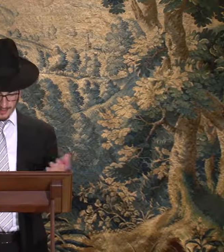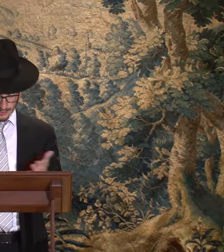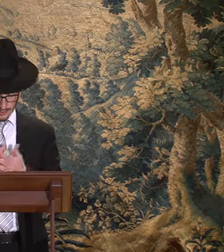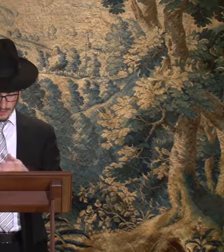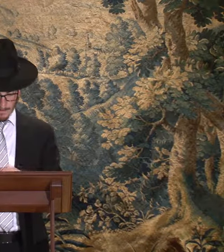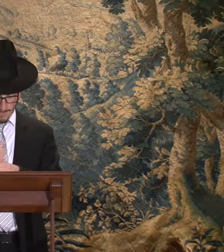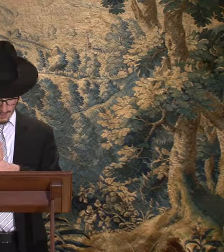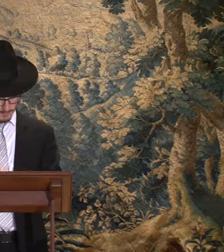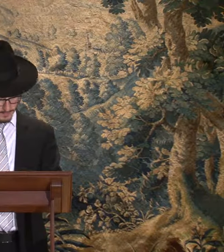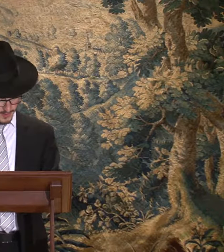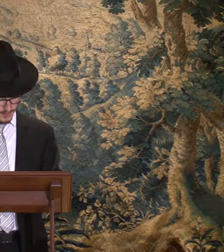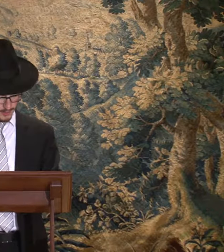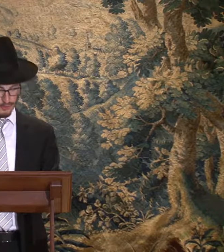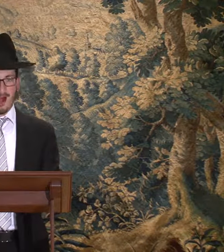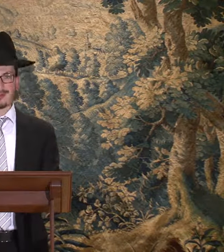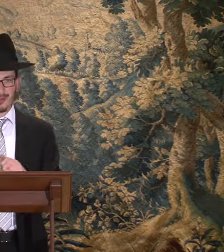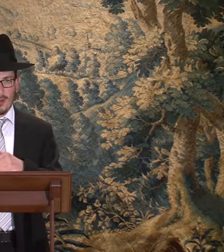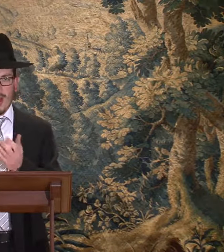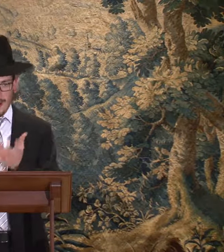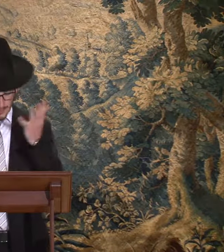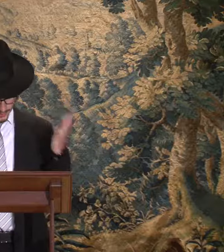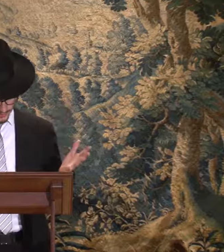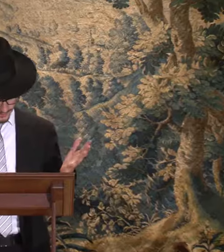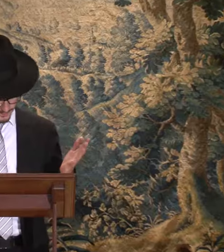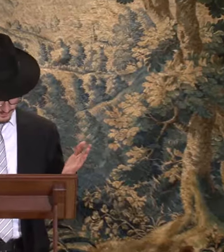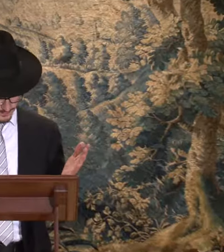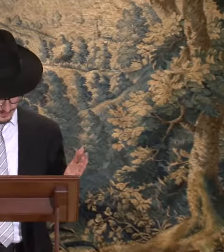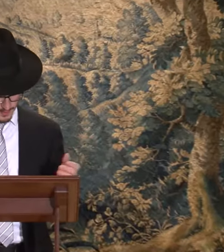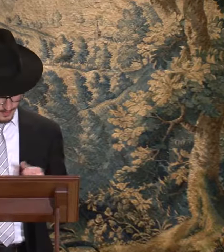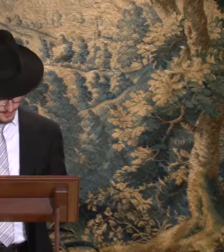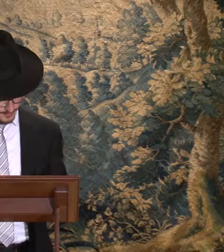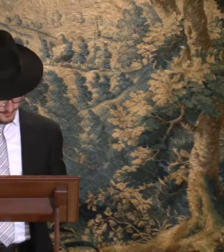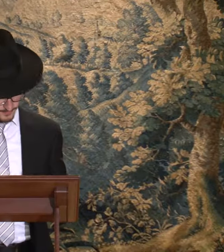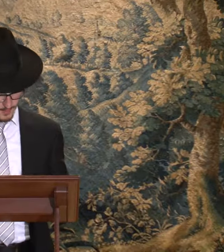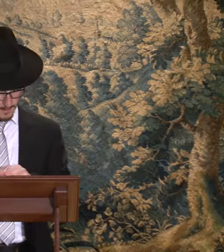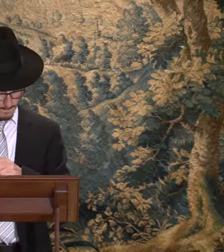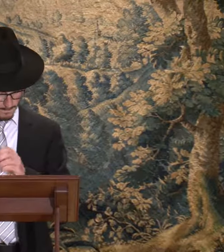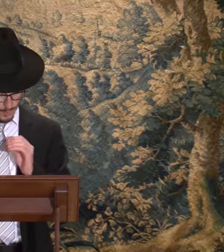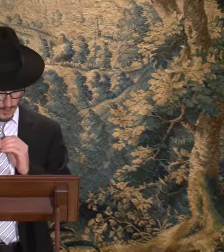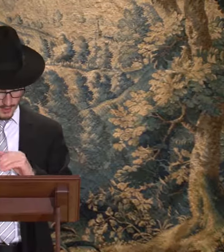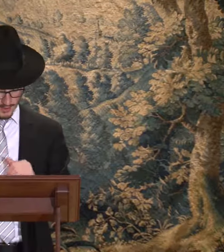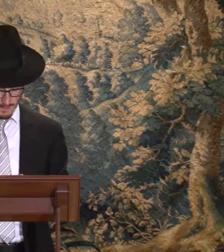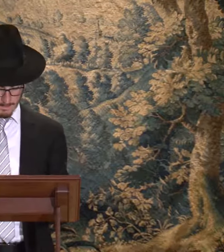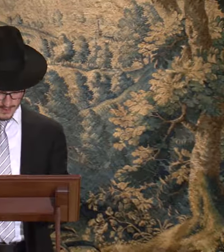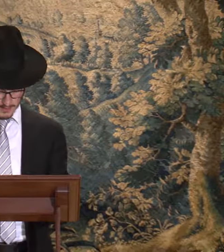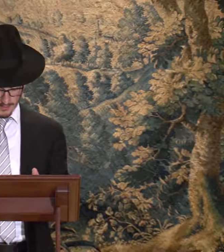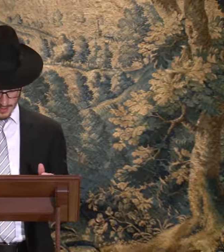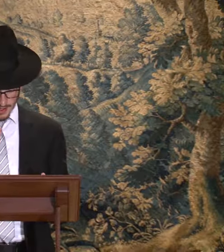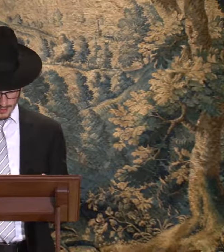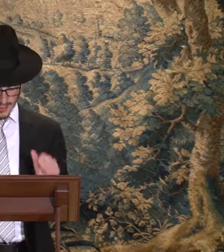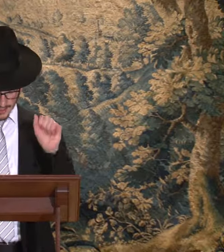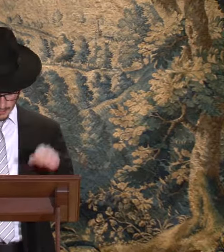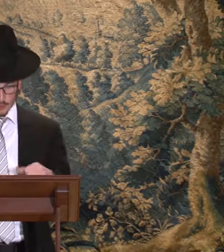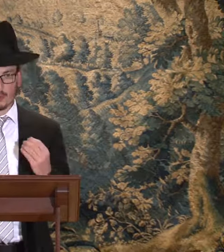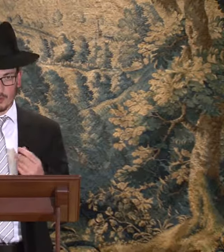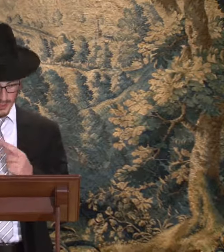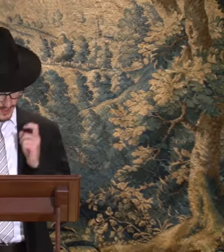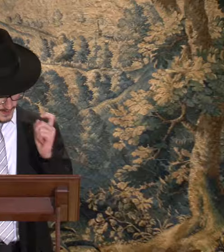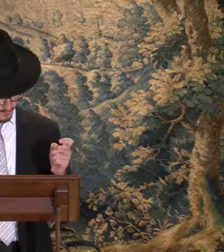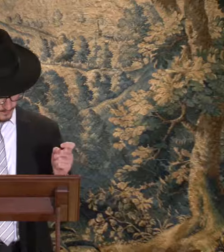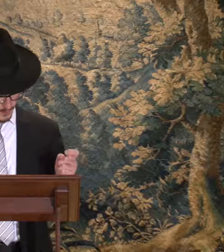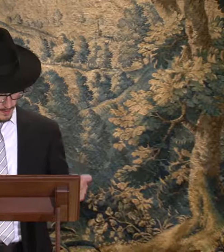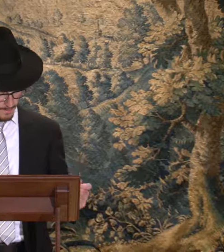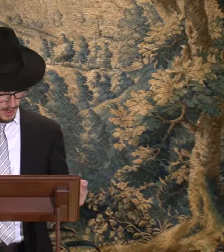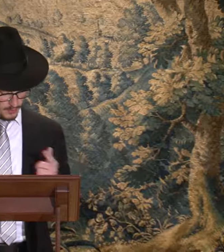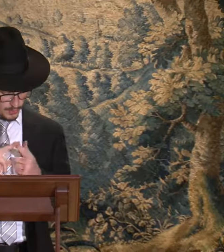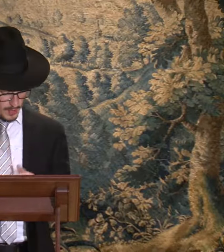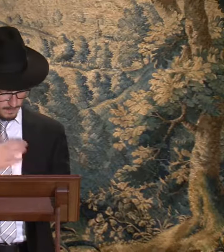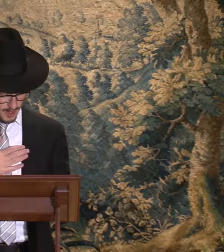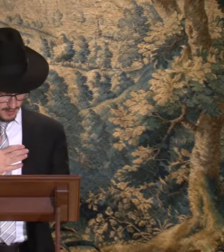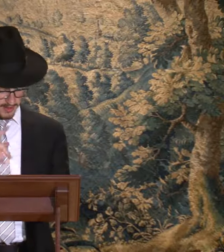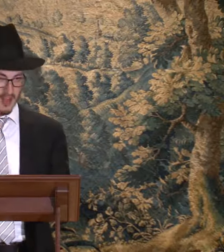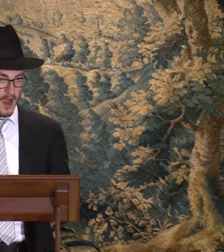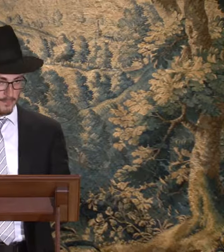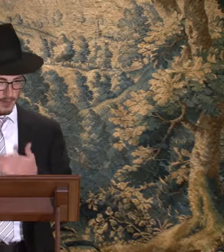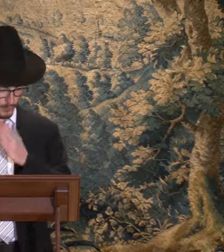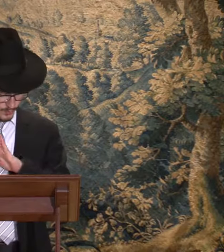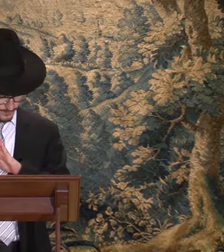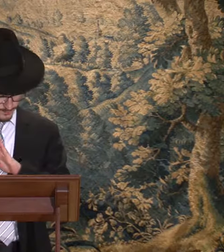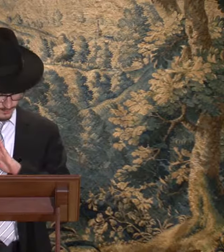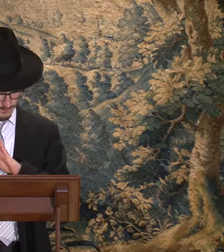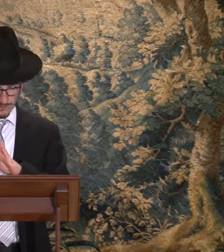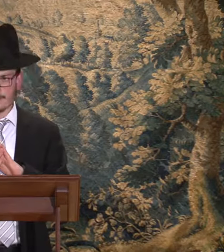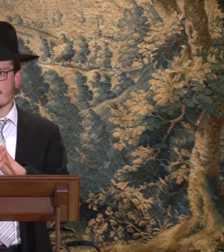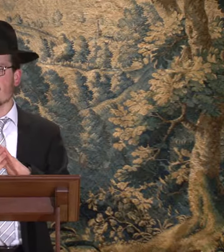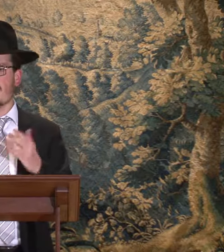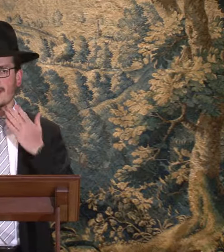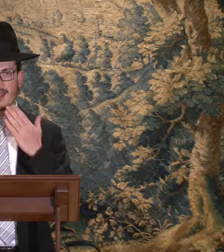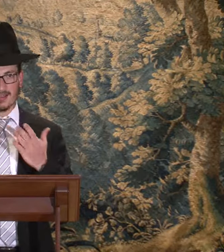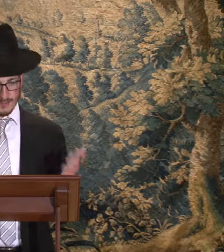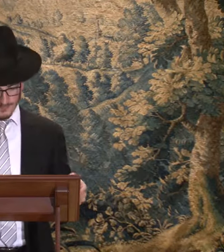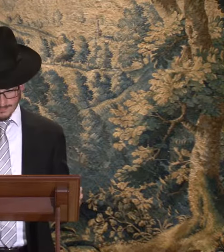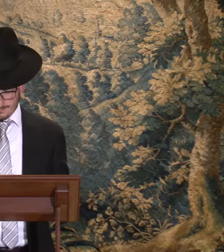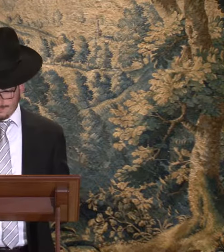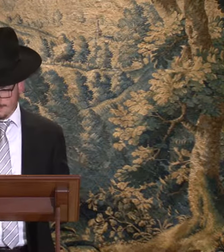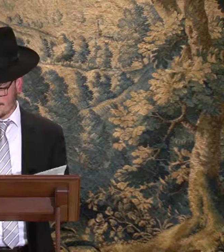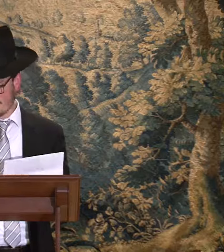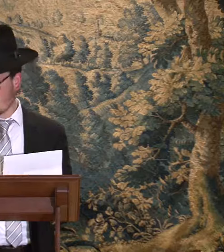and can do to give back to give back to my Deaf community. Thank you.